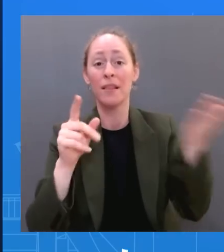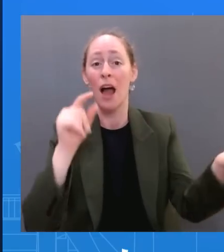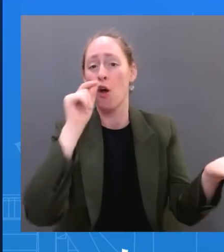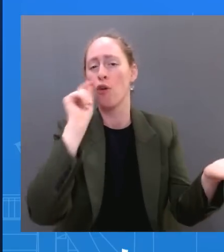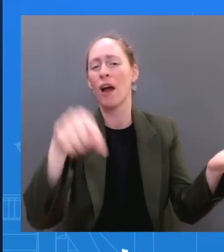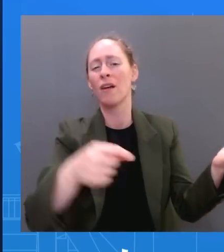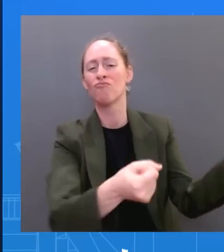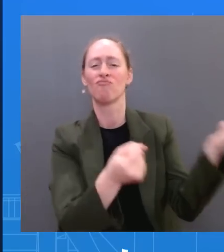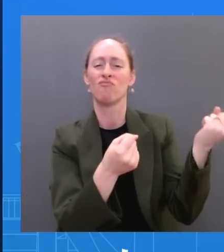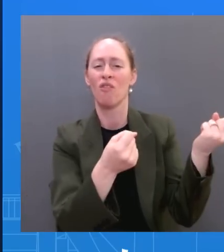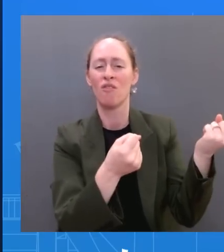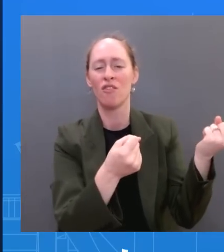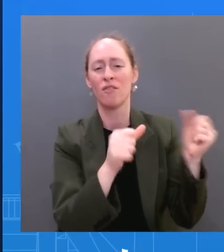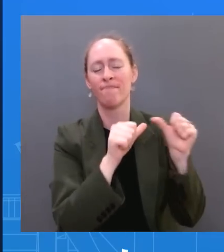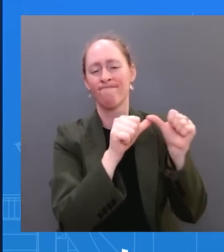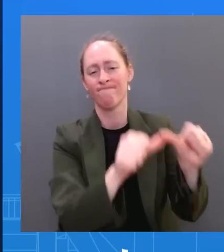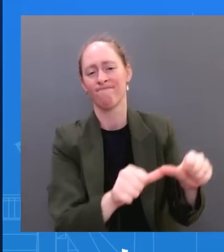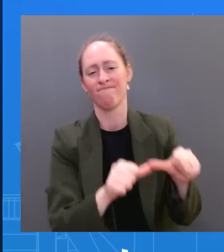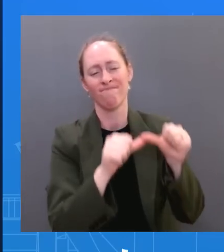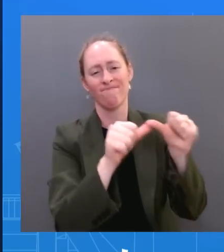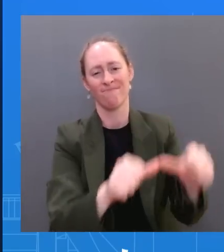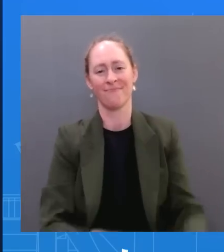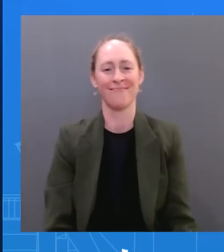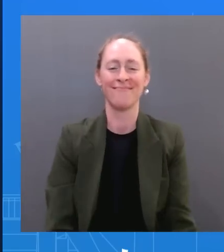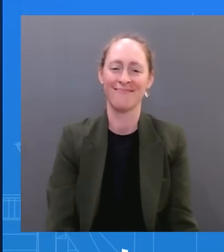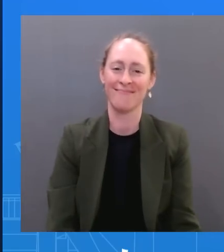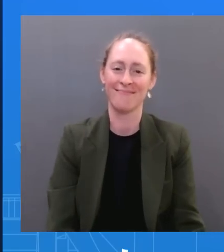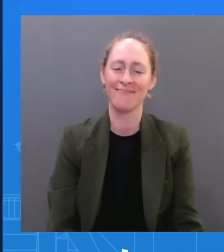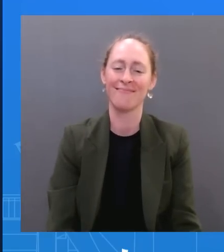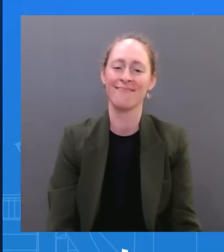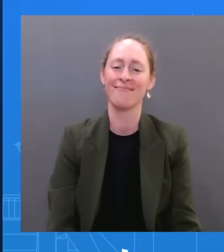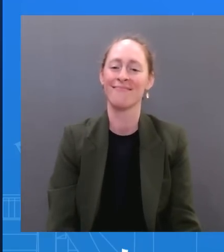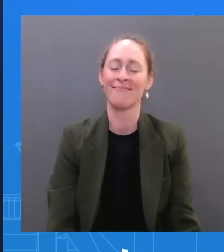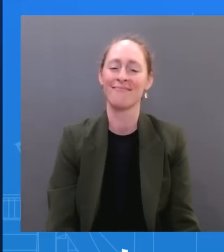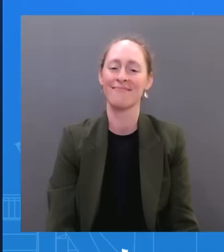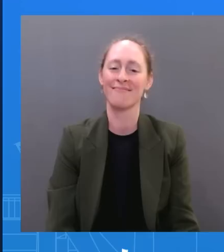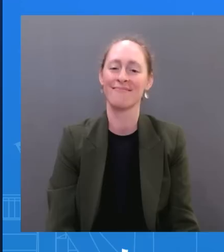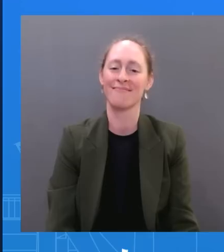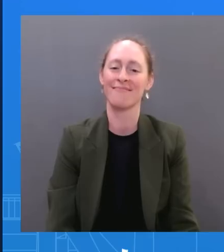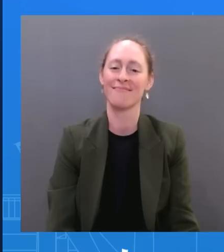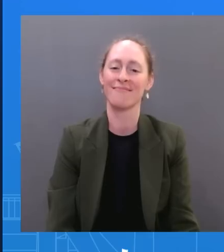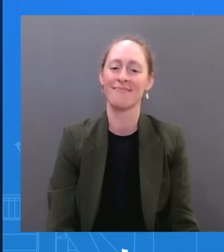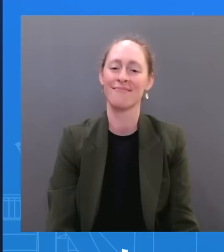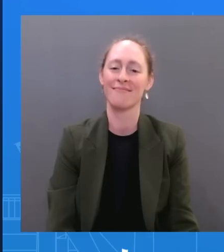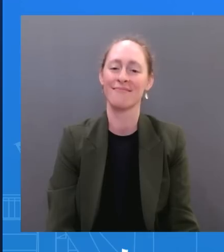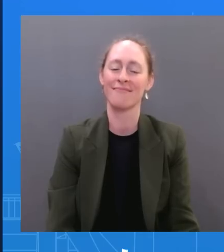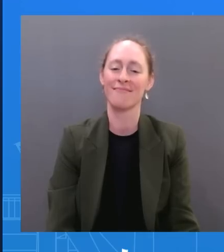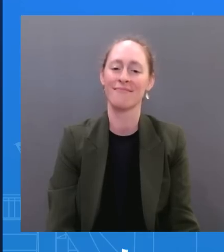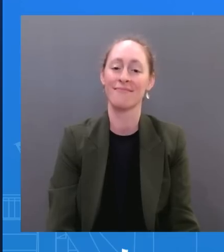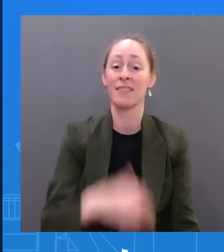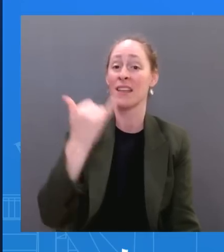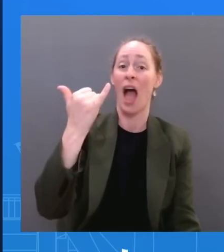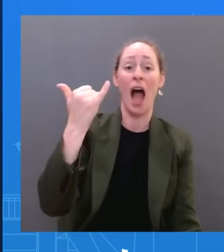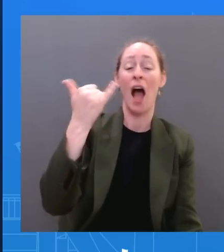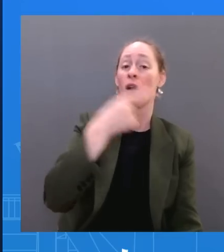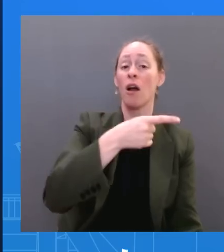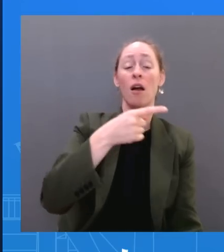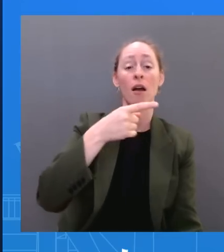to grind out, kilometer by kilometer, inch by inch, some territory in the east. And the Ukrainians have made Russia